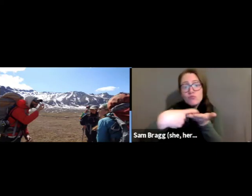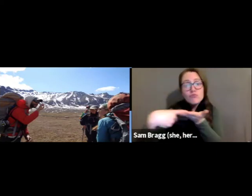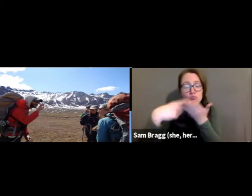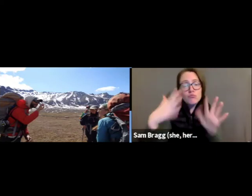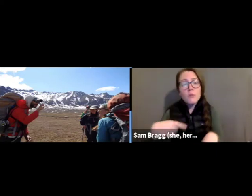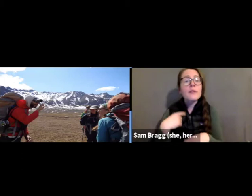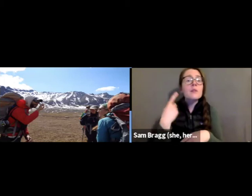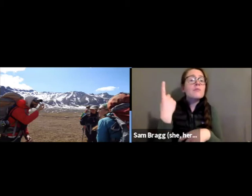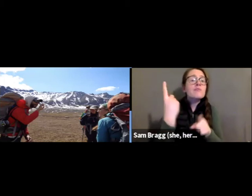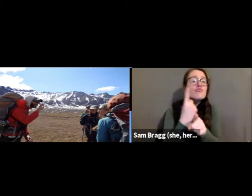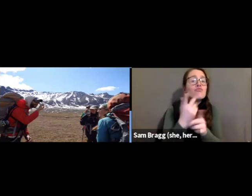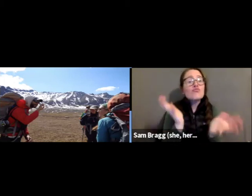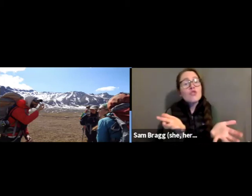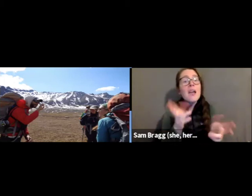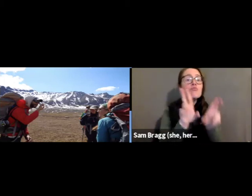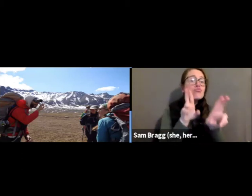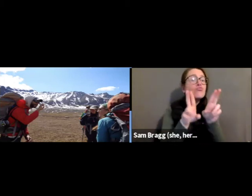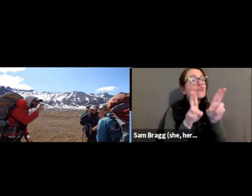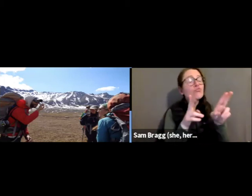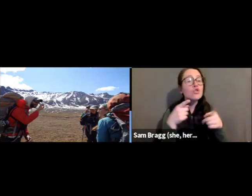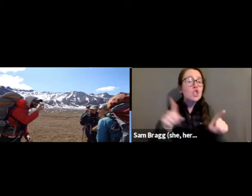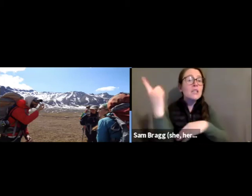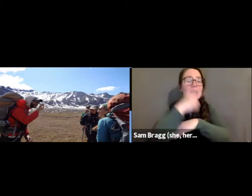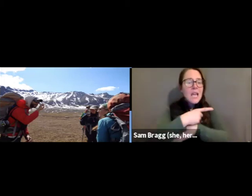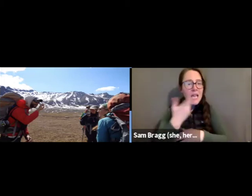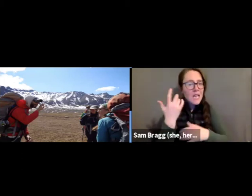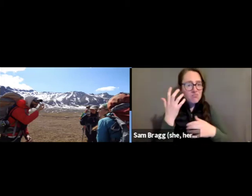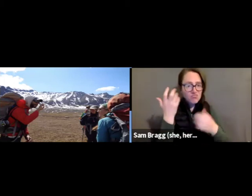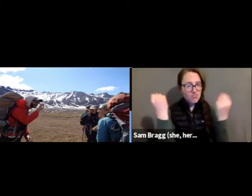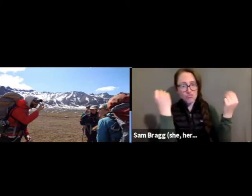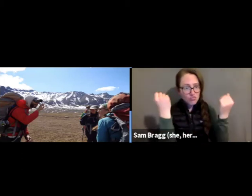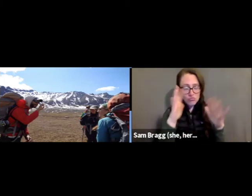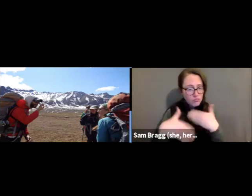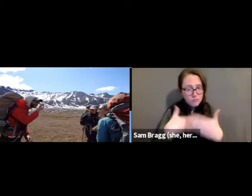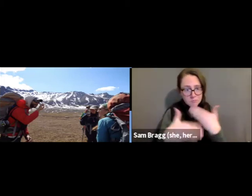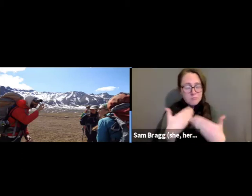we read the map and we did it just like we would normally we discussed we had